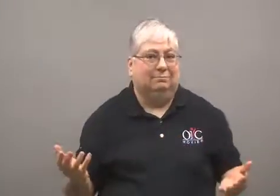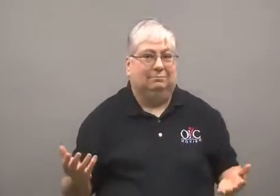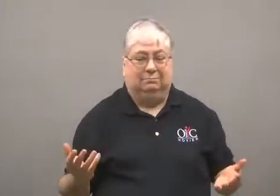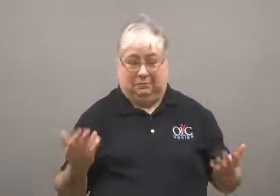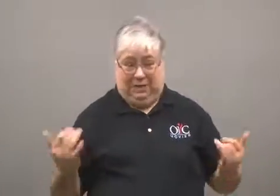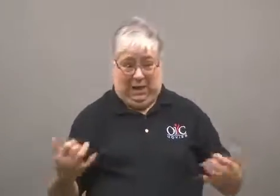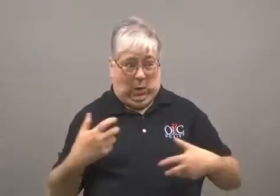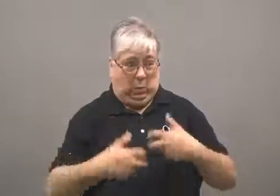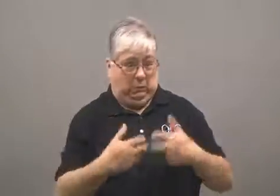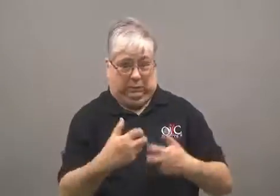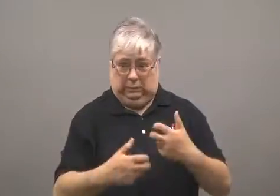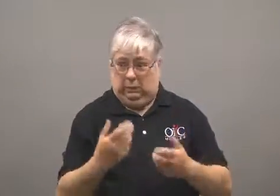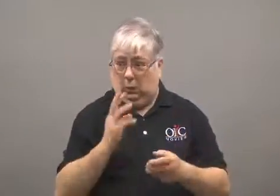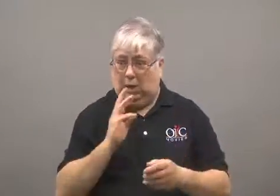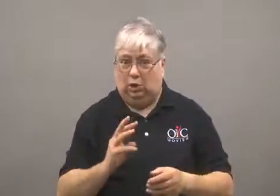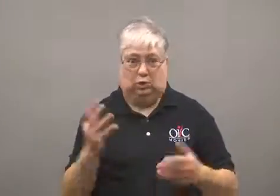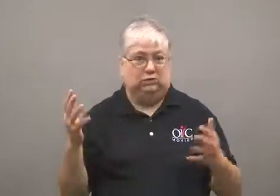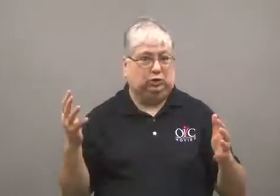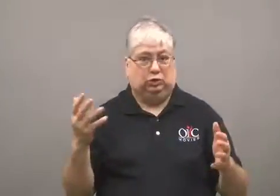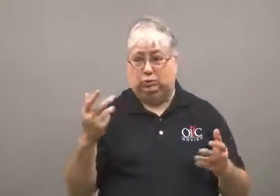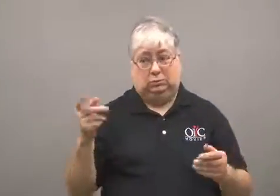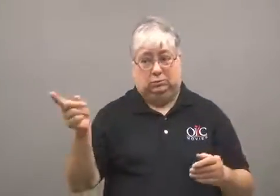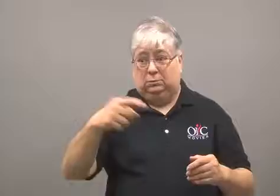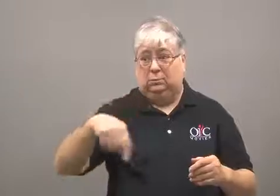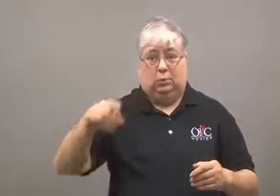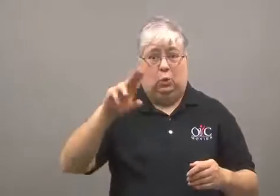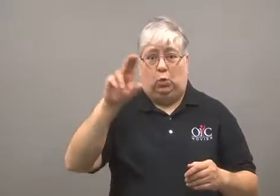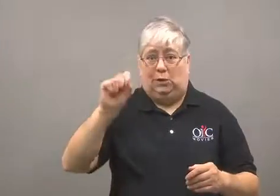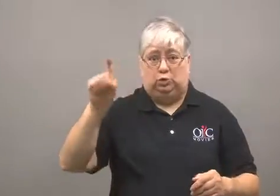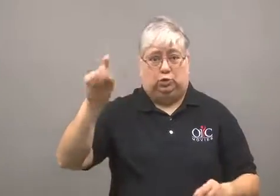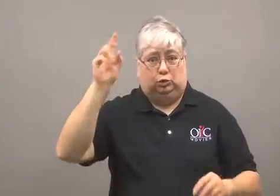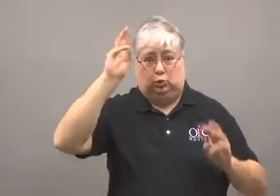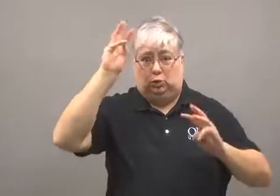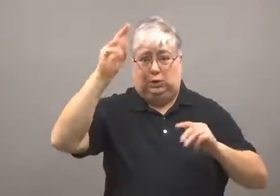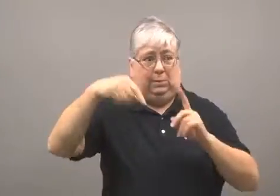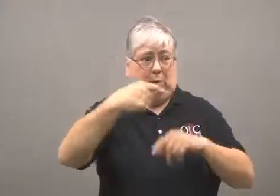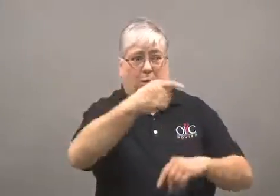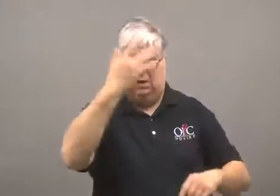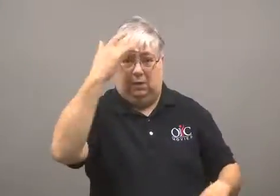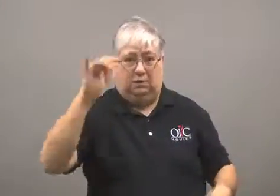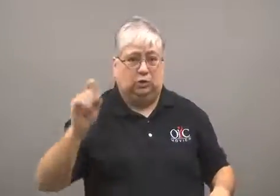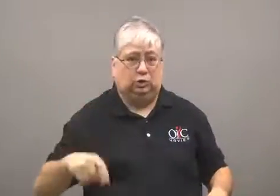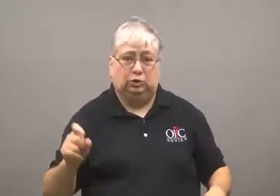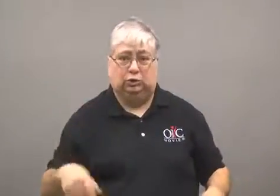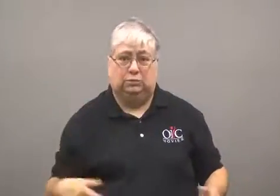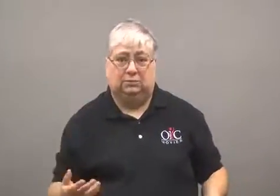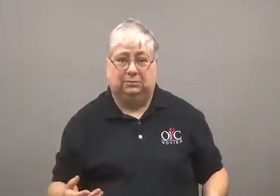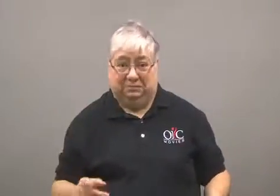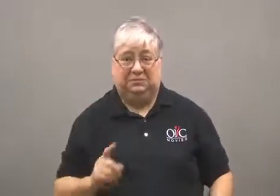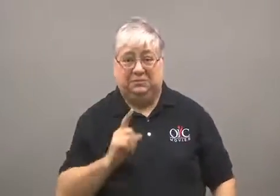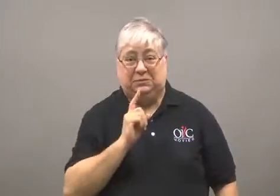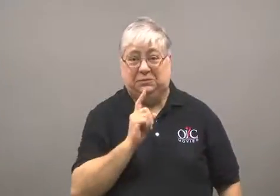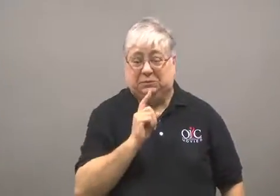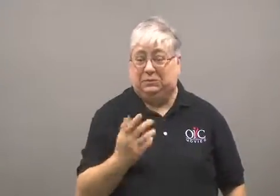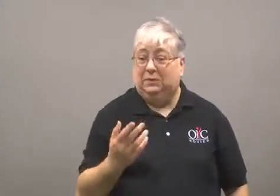The rest of the country should be concerned about California's drought. That's true.